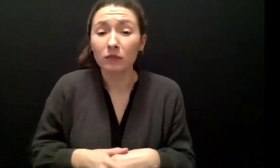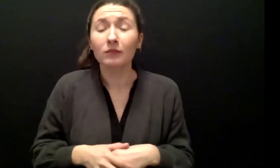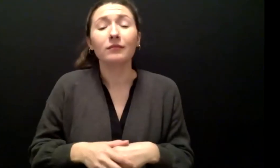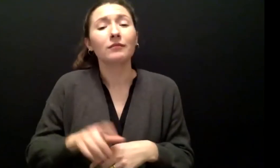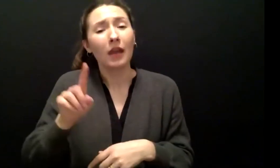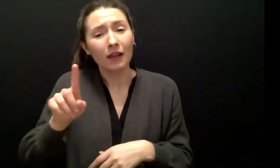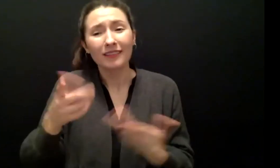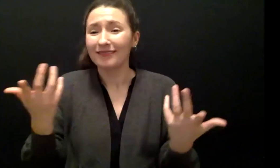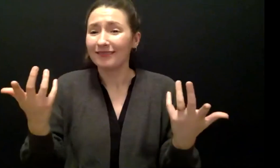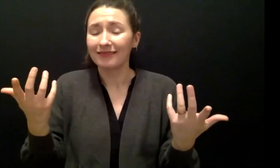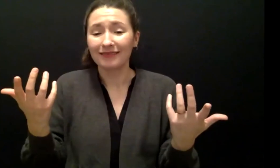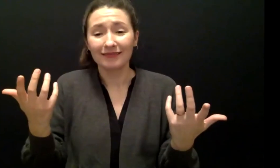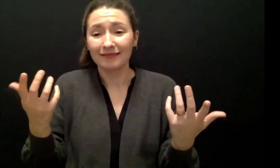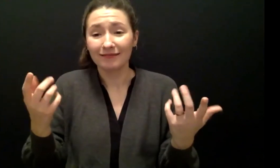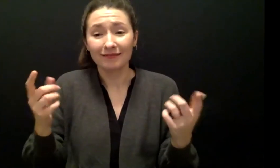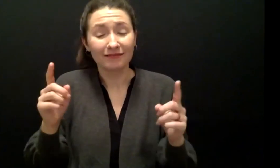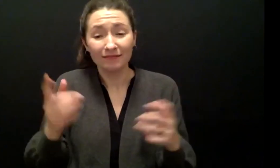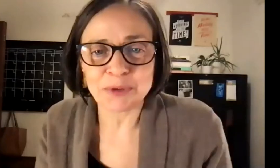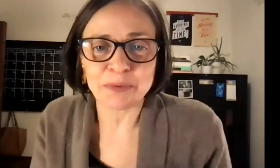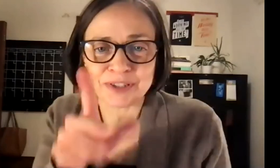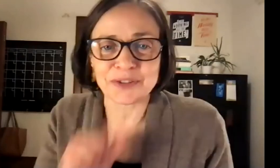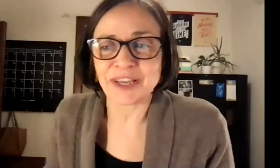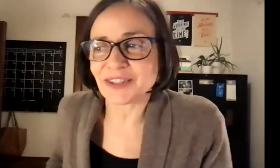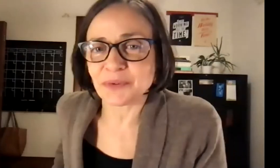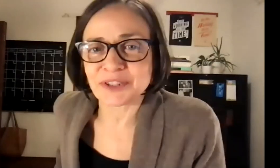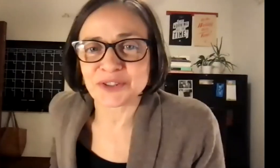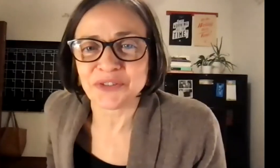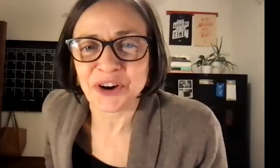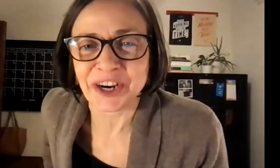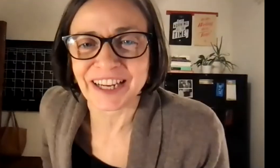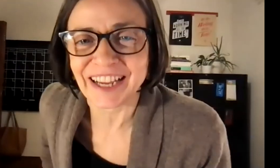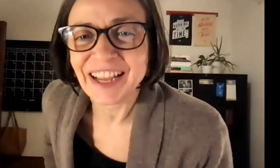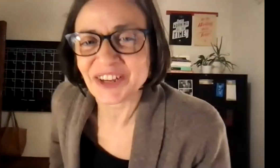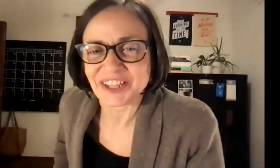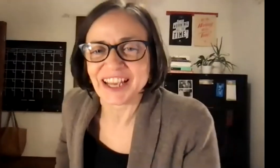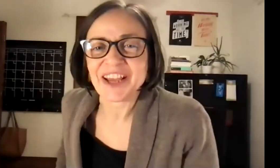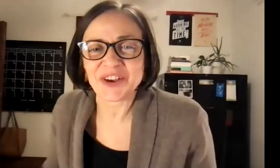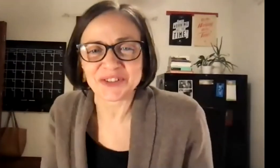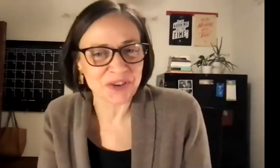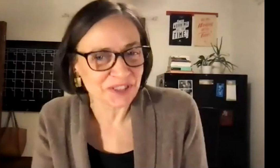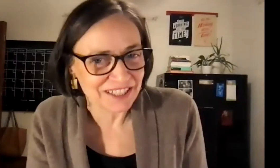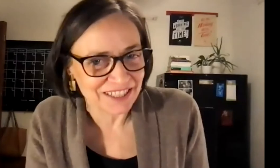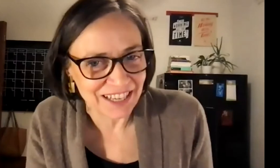an artist should be allowed to express themselves about the things that are meaningful to them